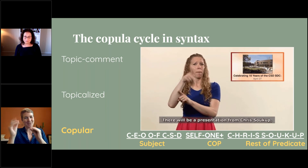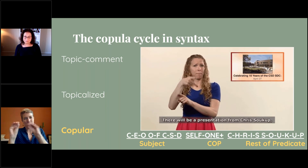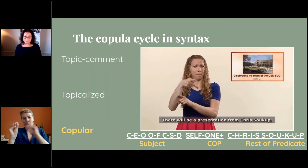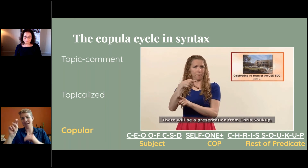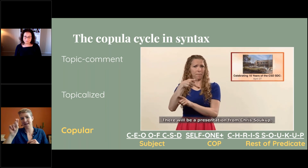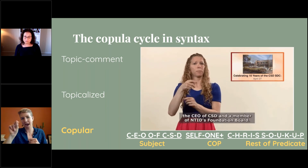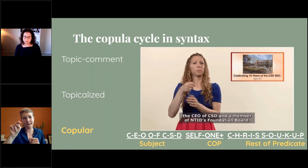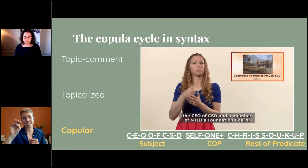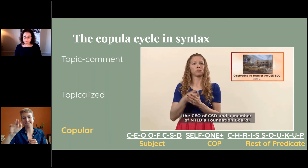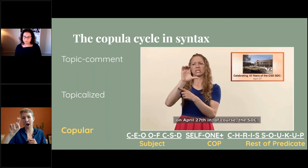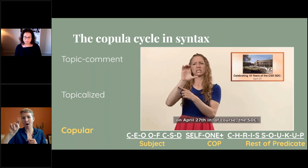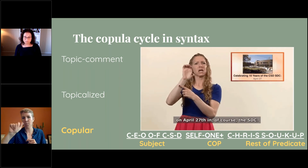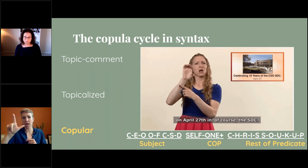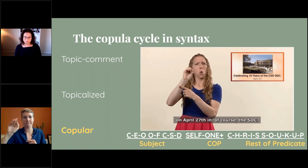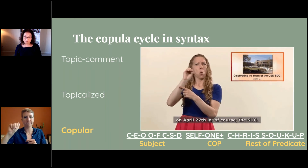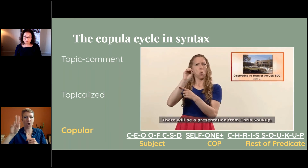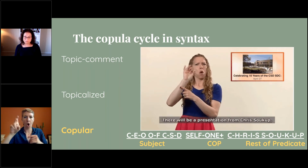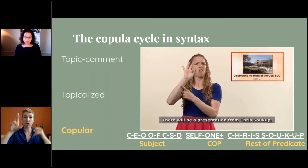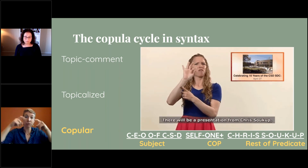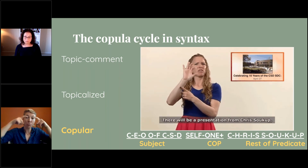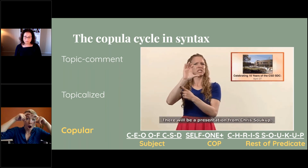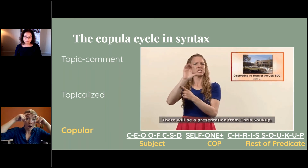Again,